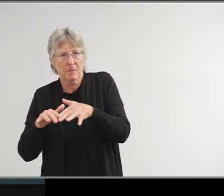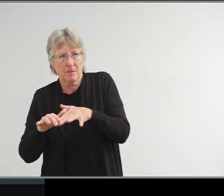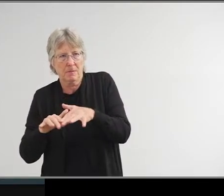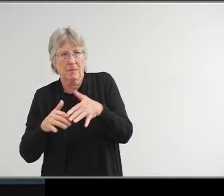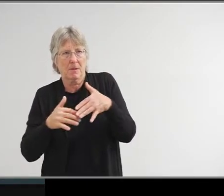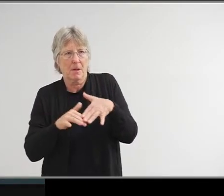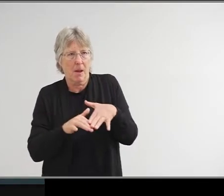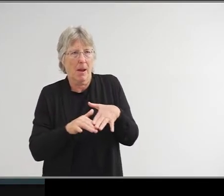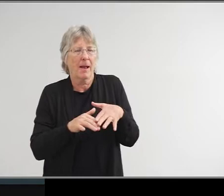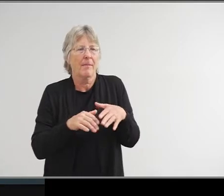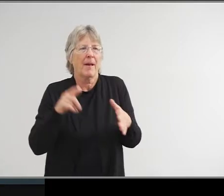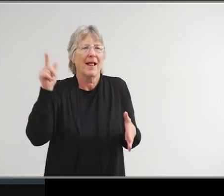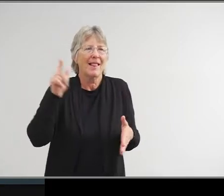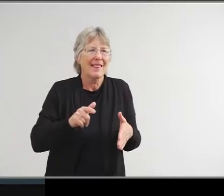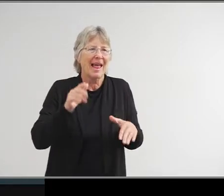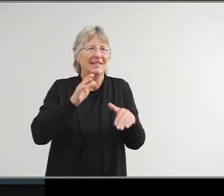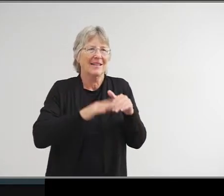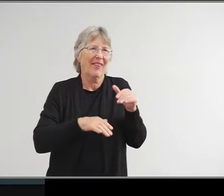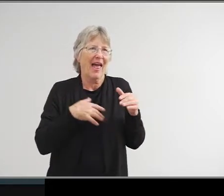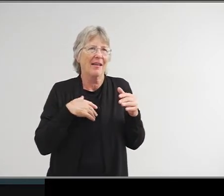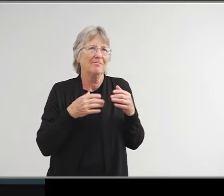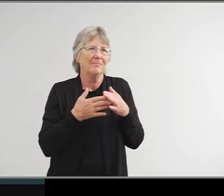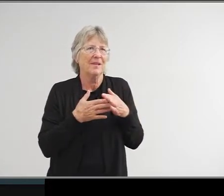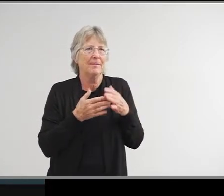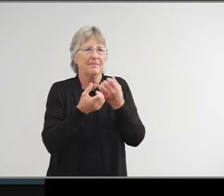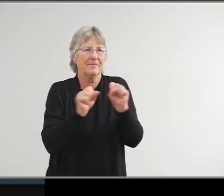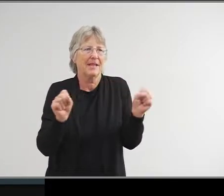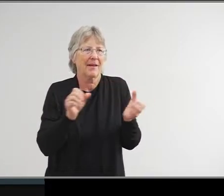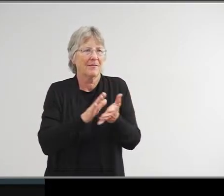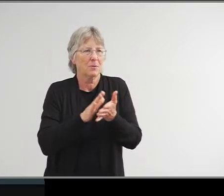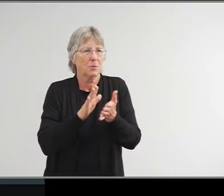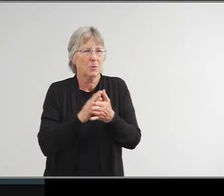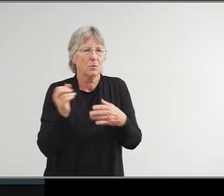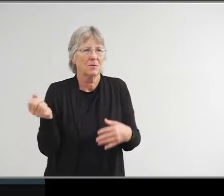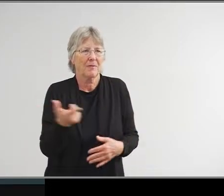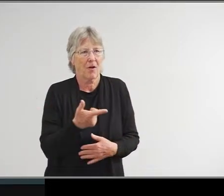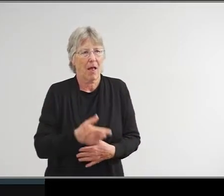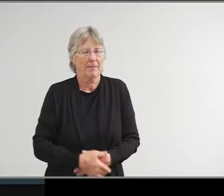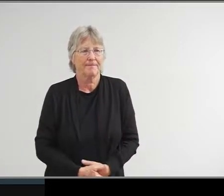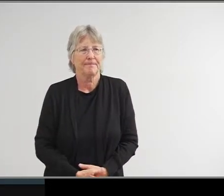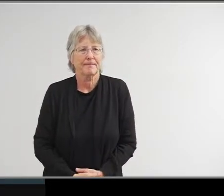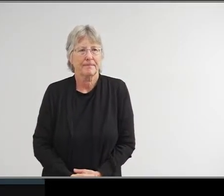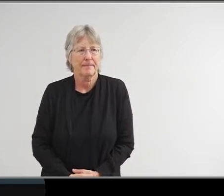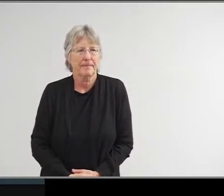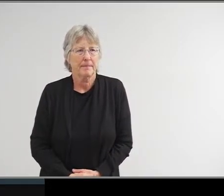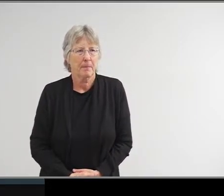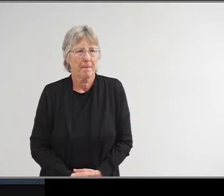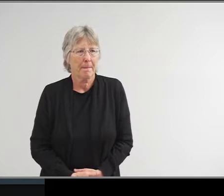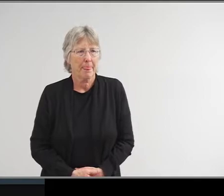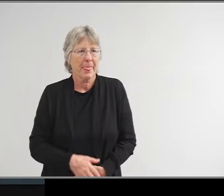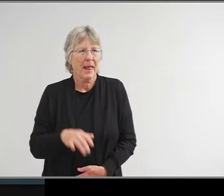that the governor has released is aimed at doing. And while that's currently suspended,